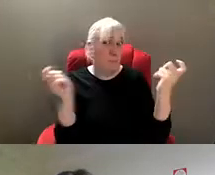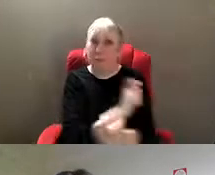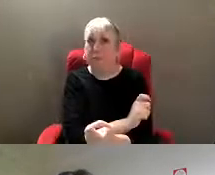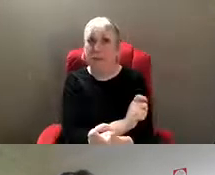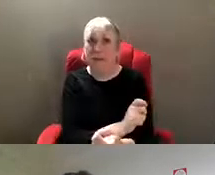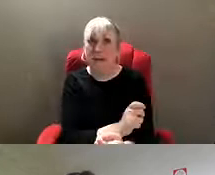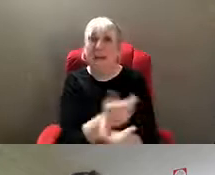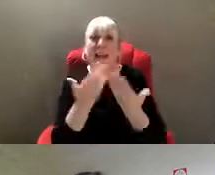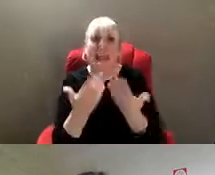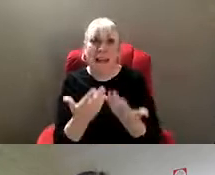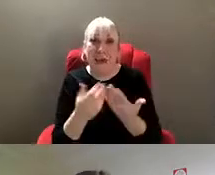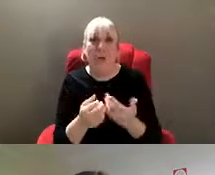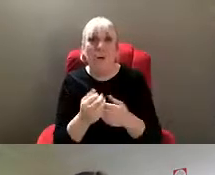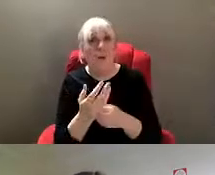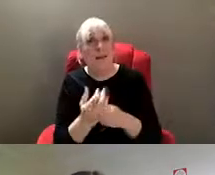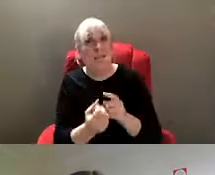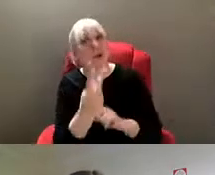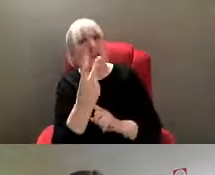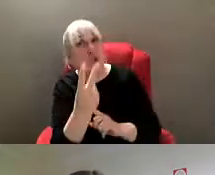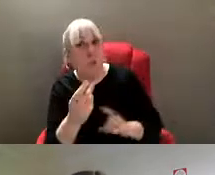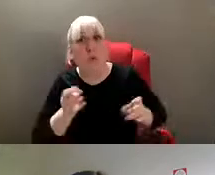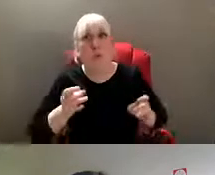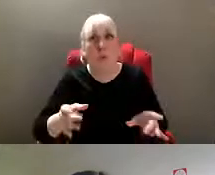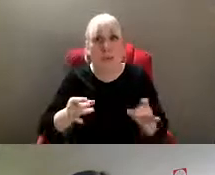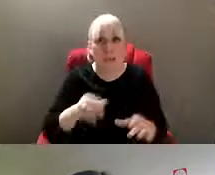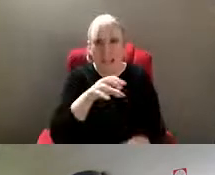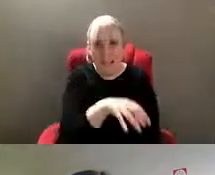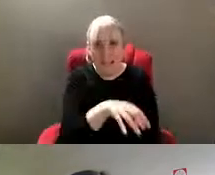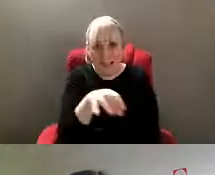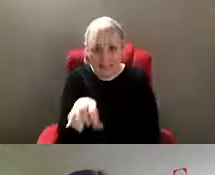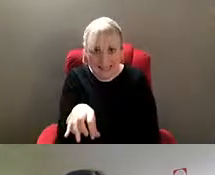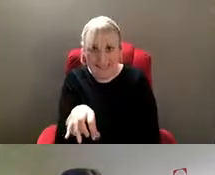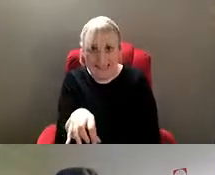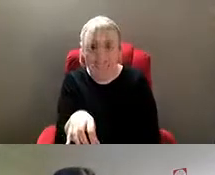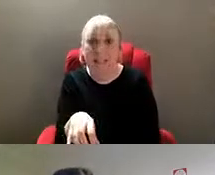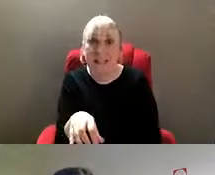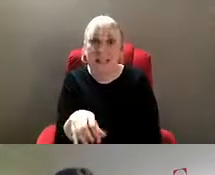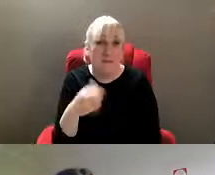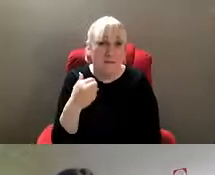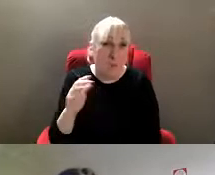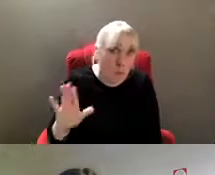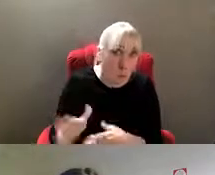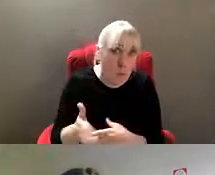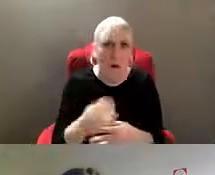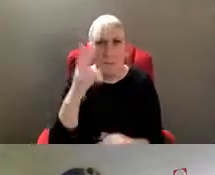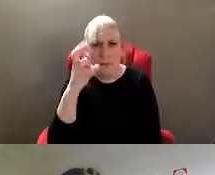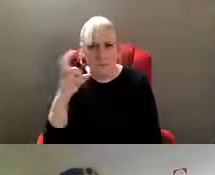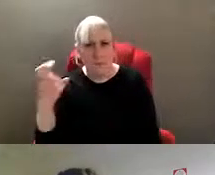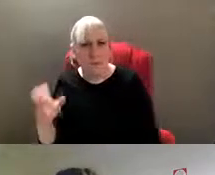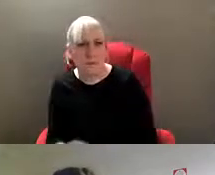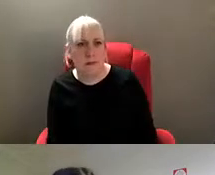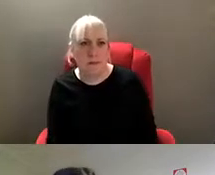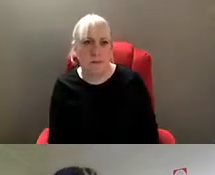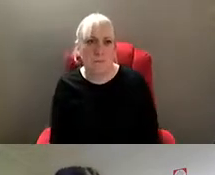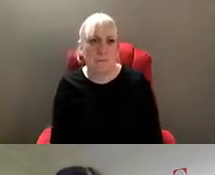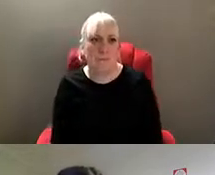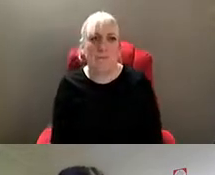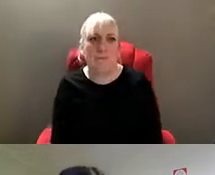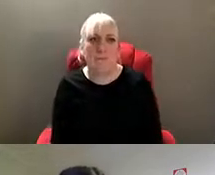spare two virtual space officially for each bus especially for buses that traveling to